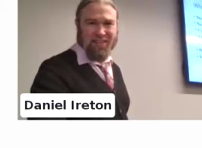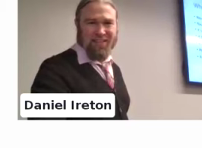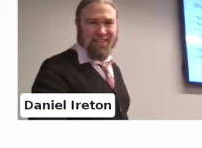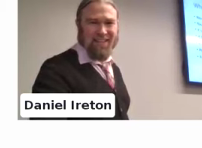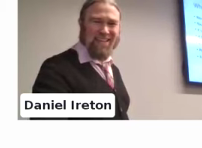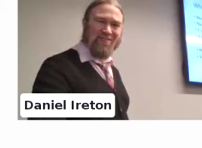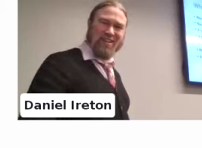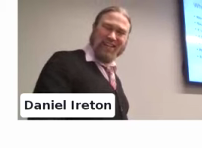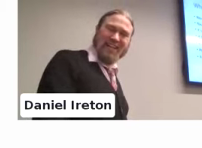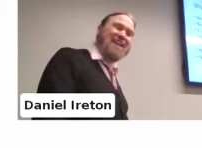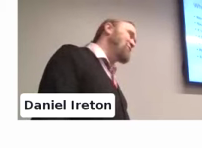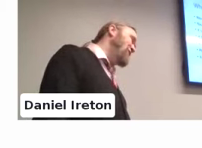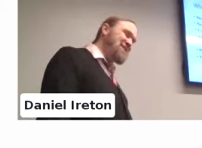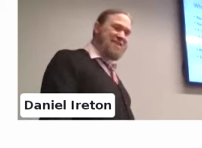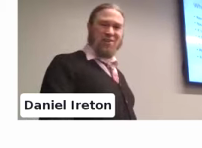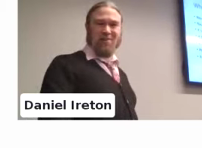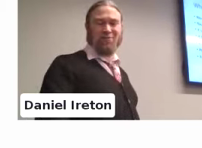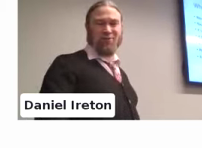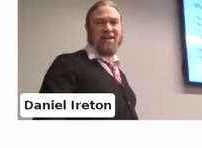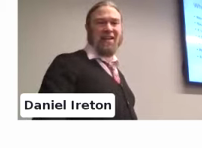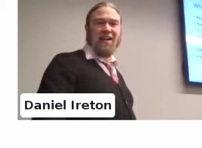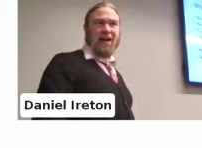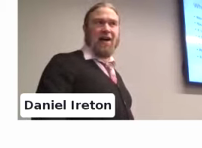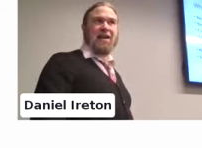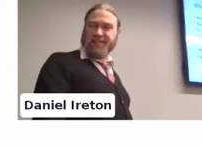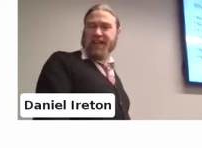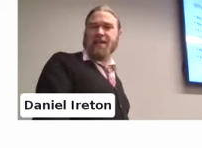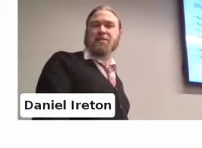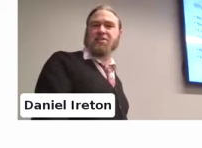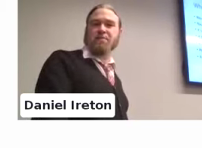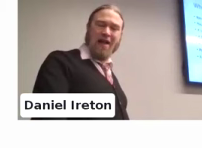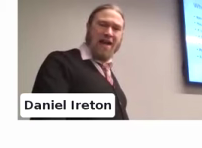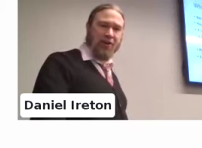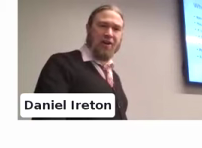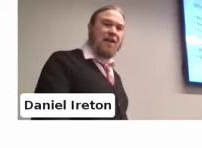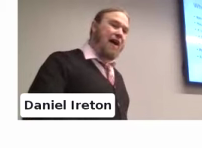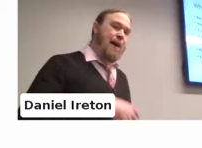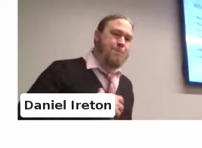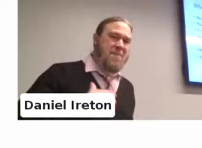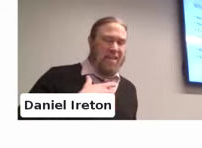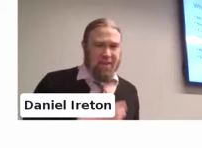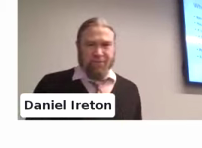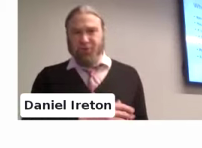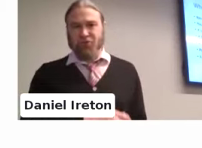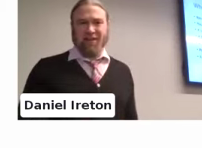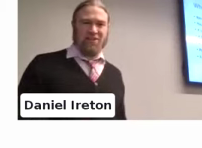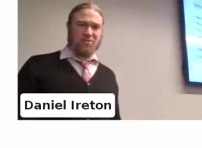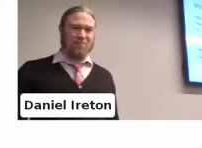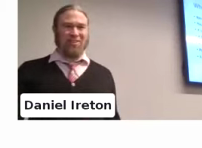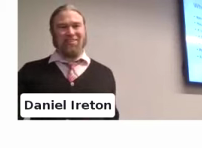It's low stakes in part because of what we call the cyber social moratorium. So that's kind of psycho social moratorium.